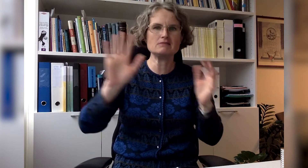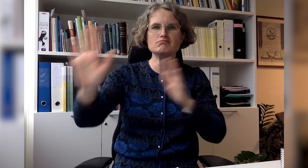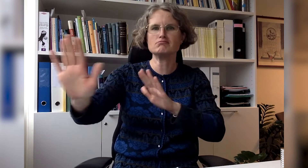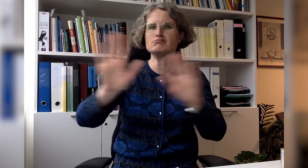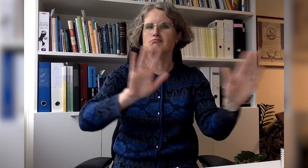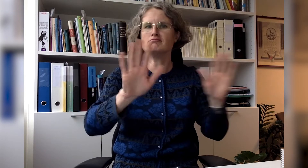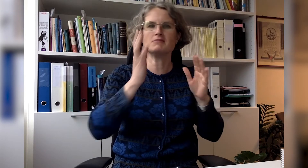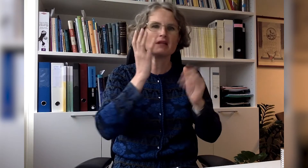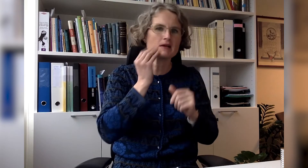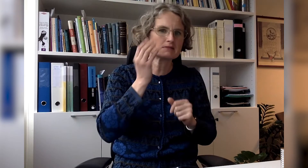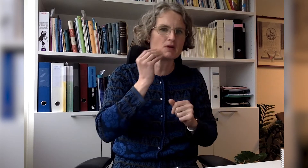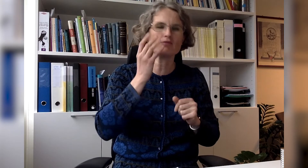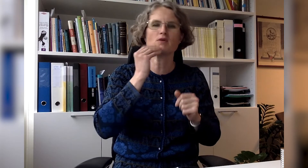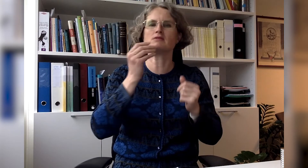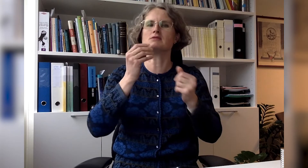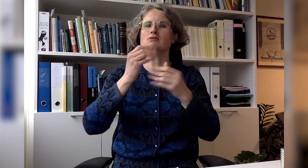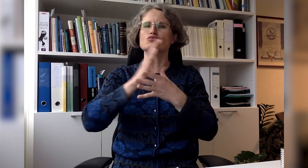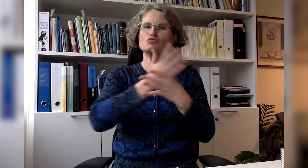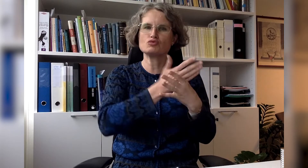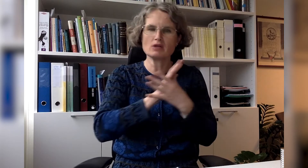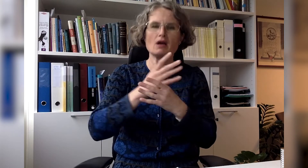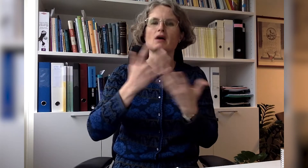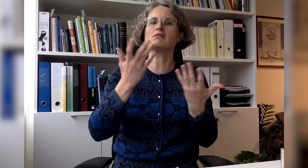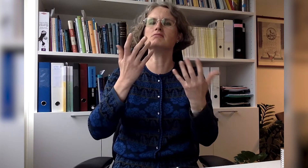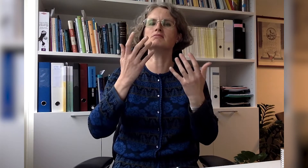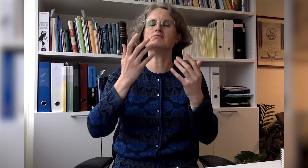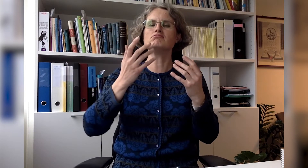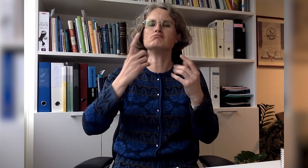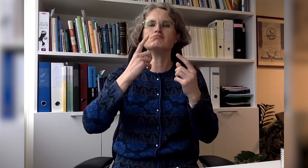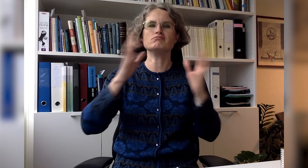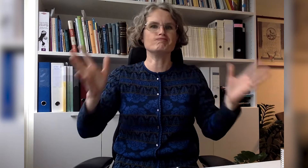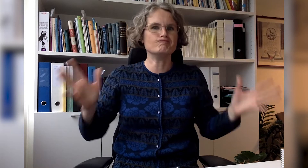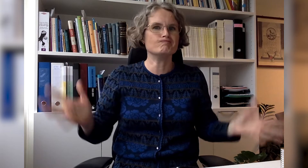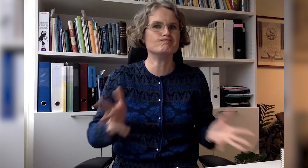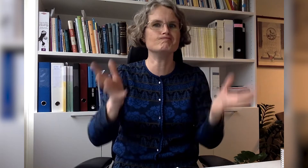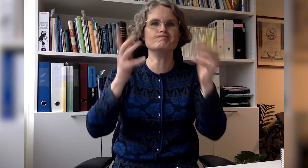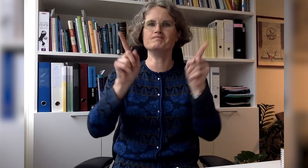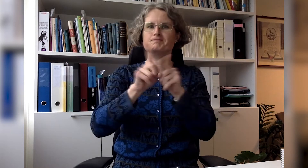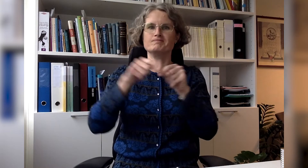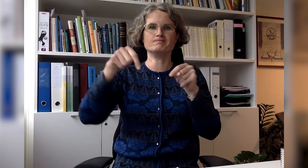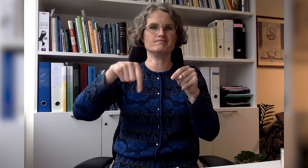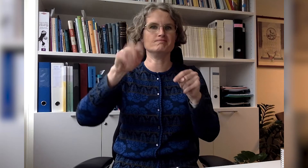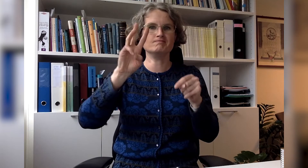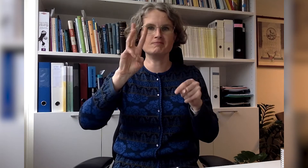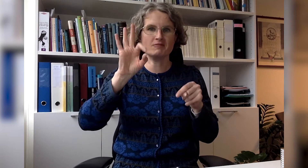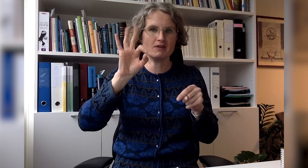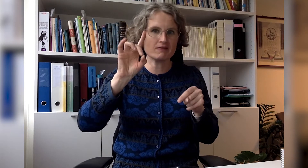their experiences, and share together. Encourage them to participate in events like the